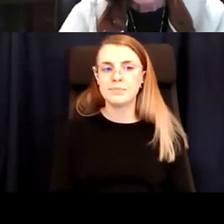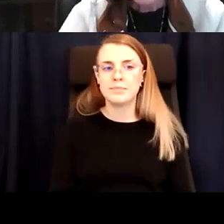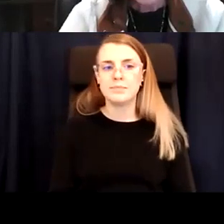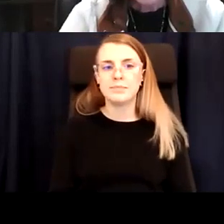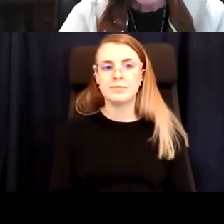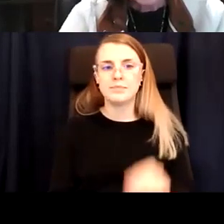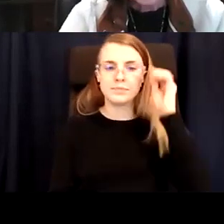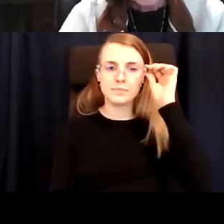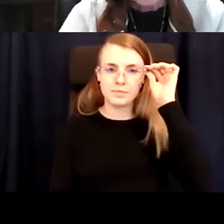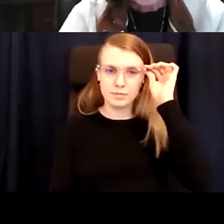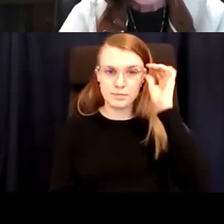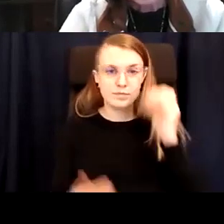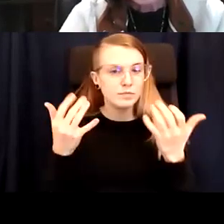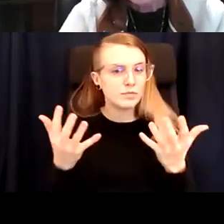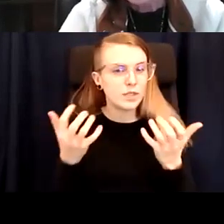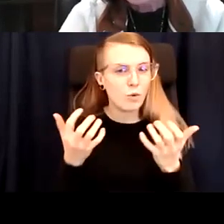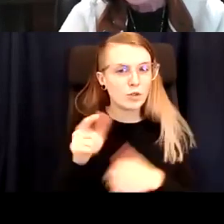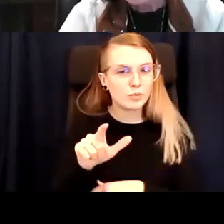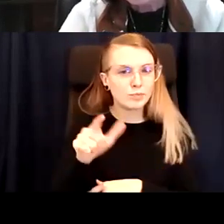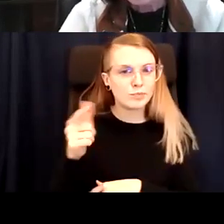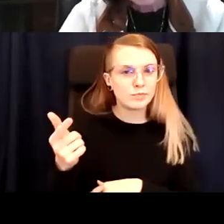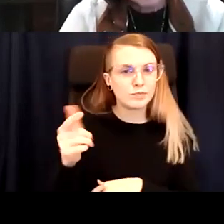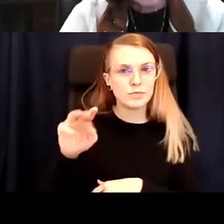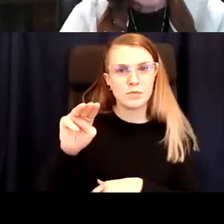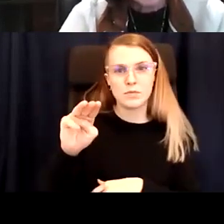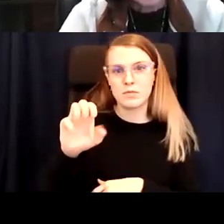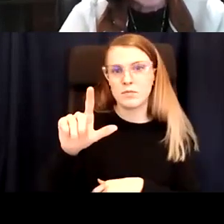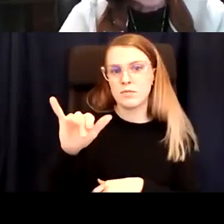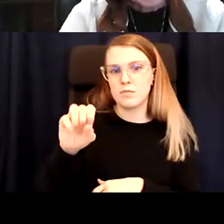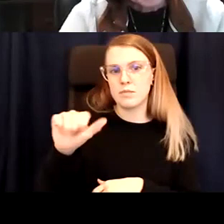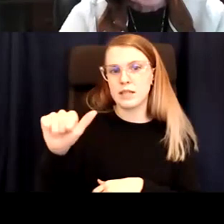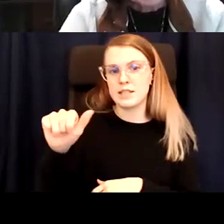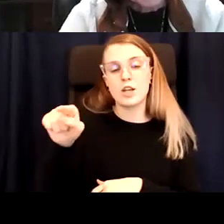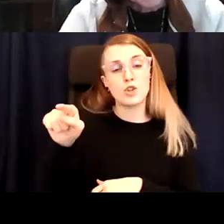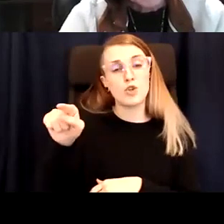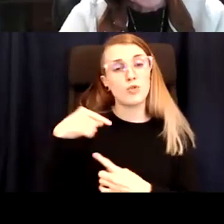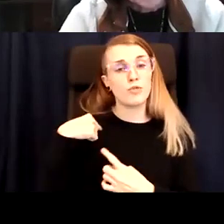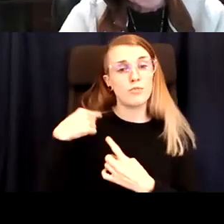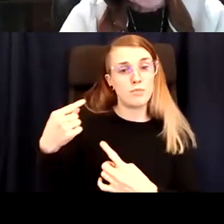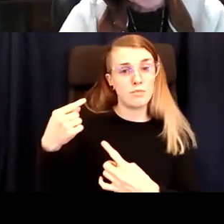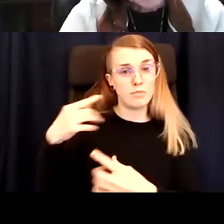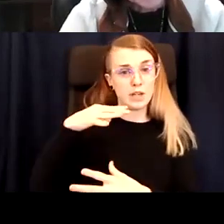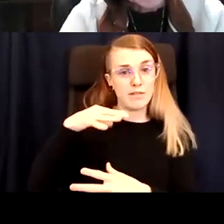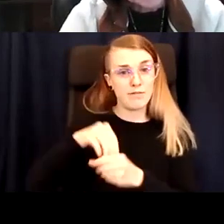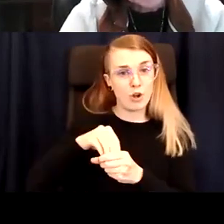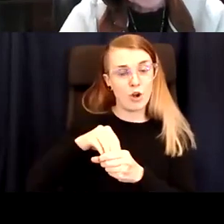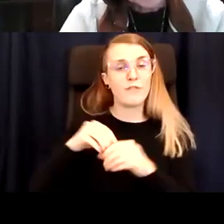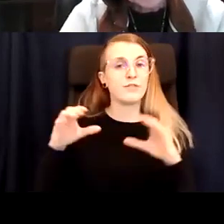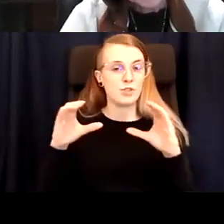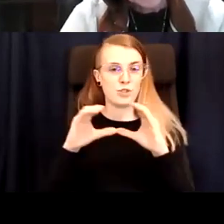I want to turn back to Melissa, because you've been involved in certification of all 21 of